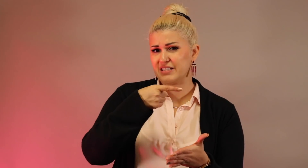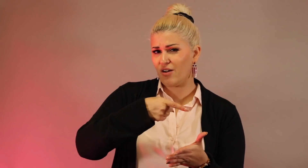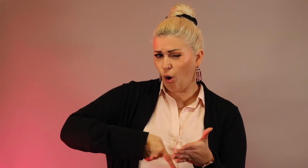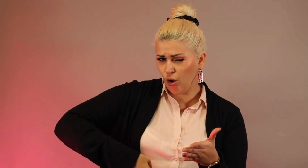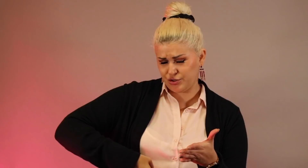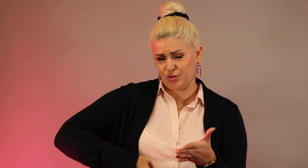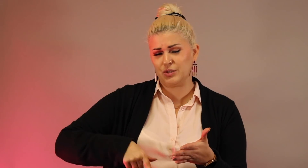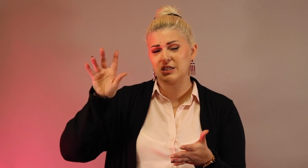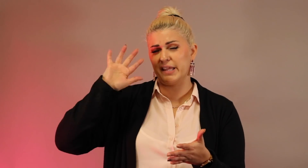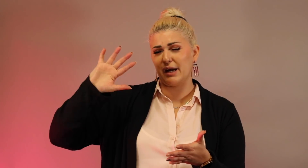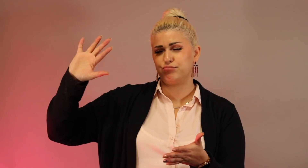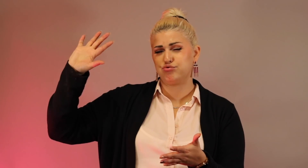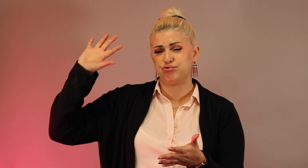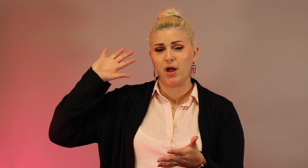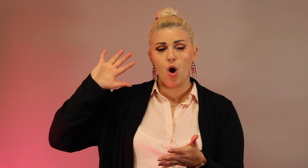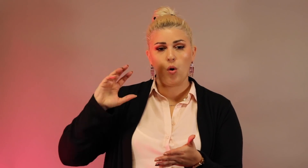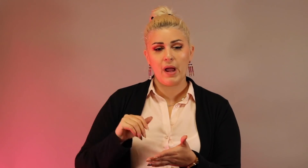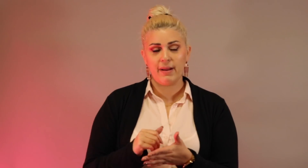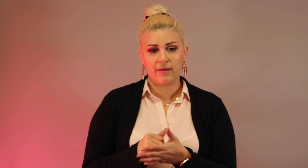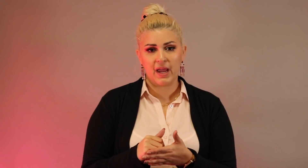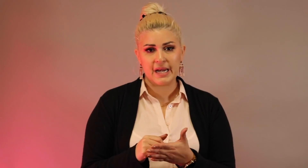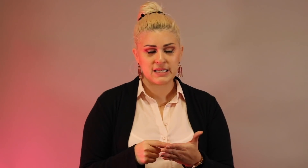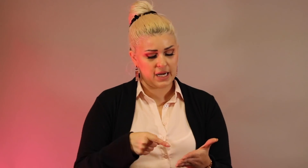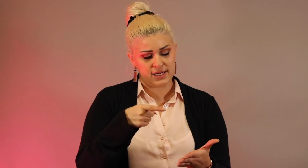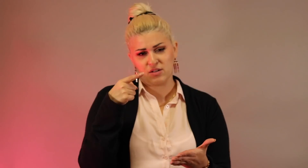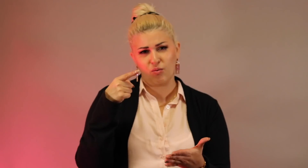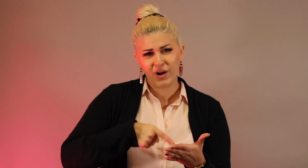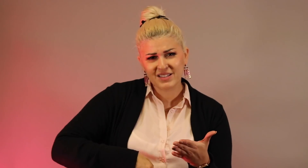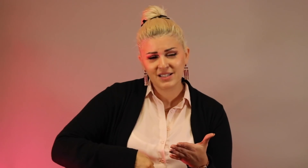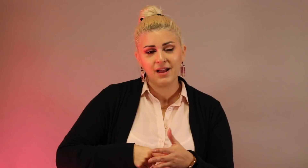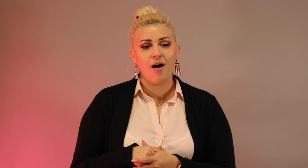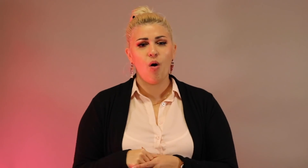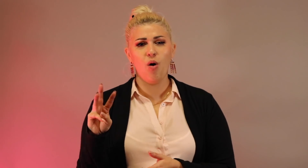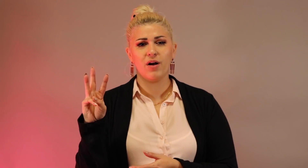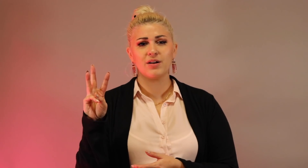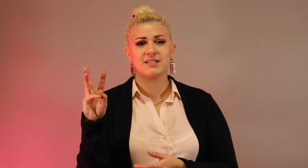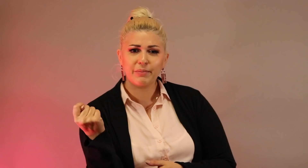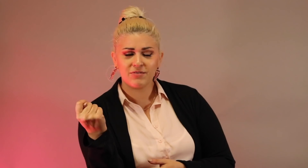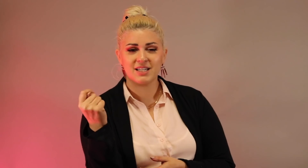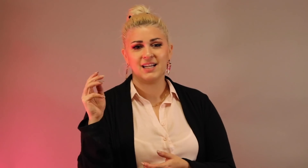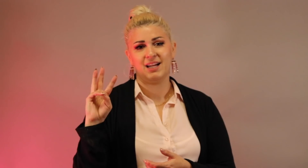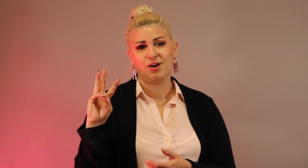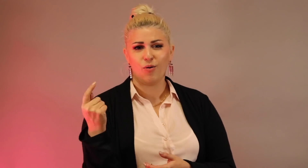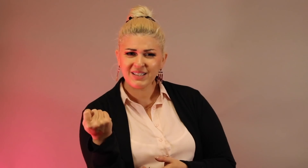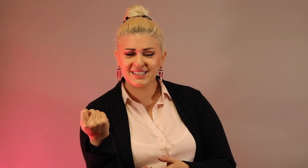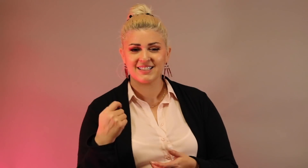this is the old school sign, like way back in the 80s, 90s. What? Or W T, what?